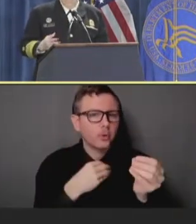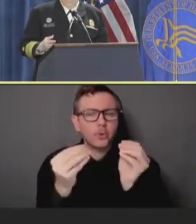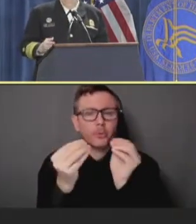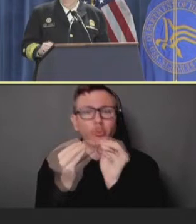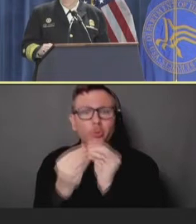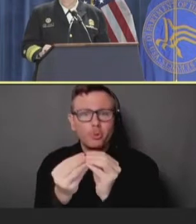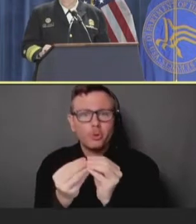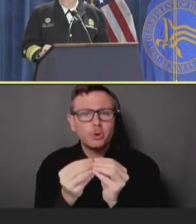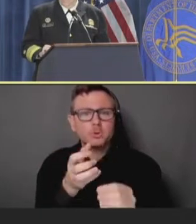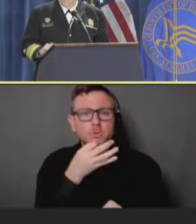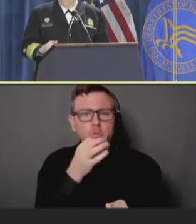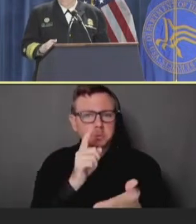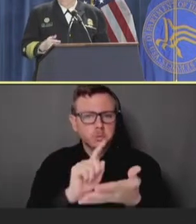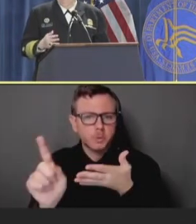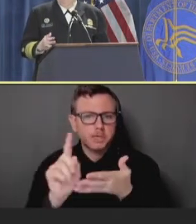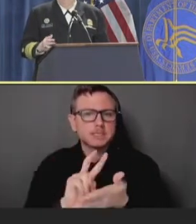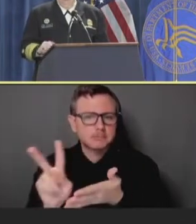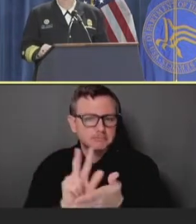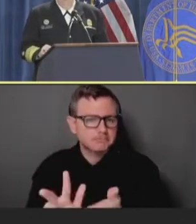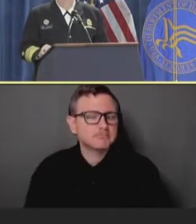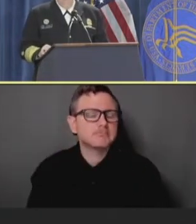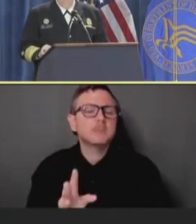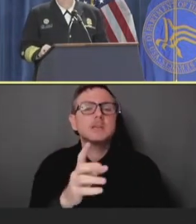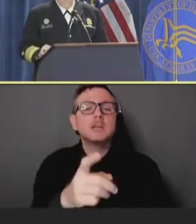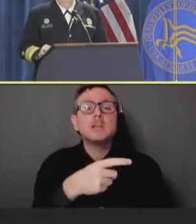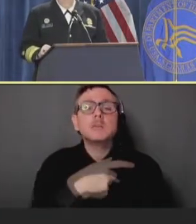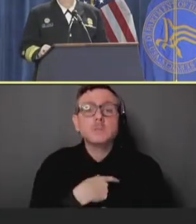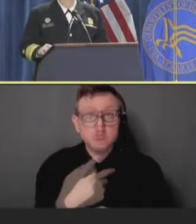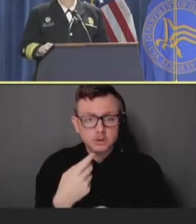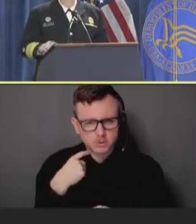our work in terms of the importance of vaccinations from monkeypox.